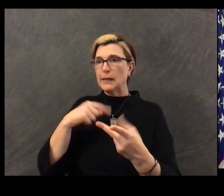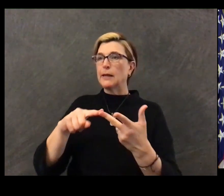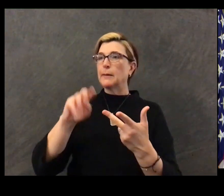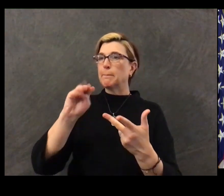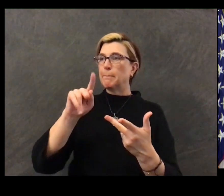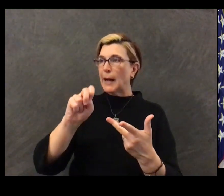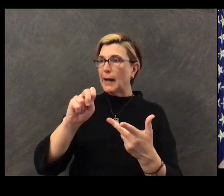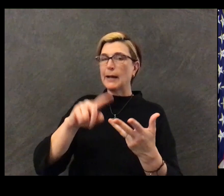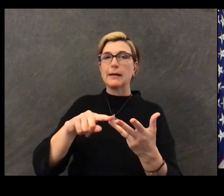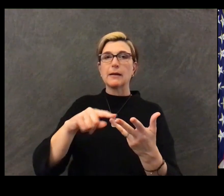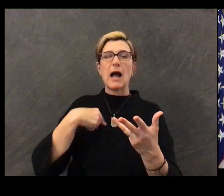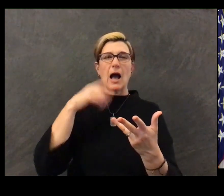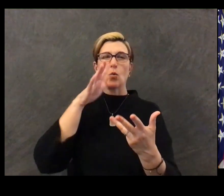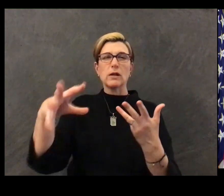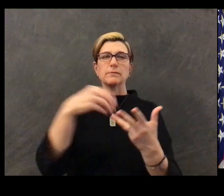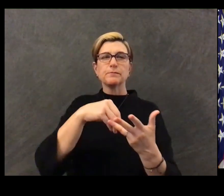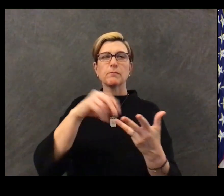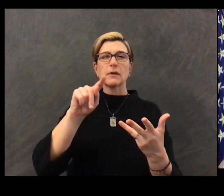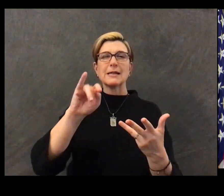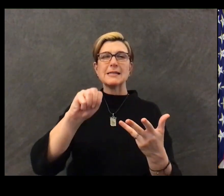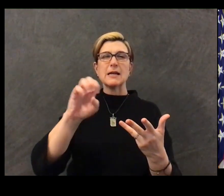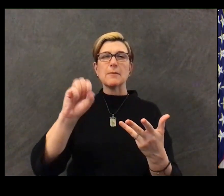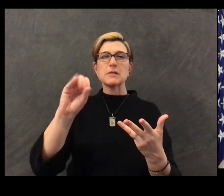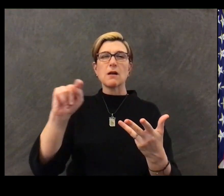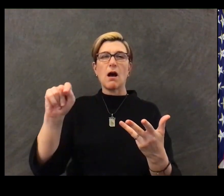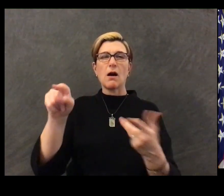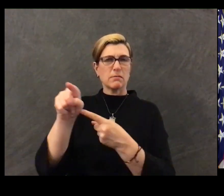Scott who was so helpful with the opportunity zones that's an economic